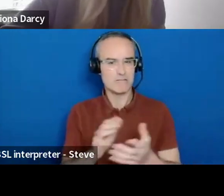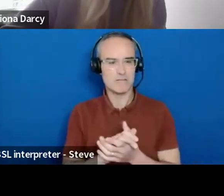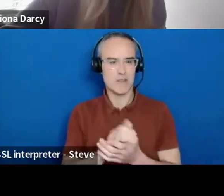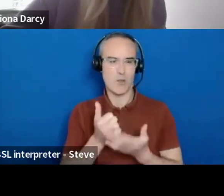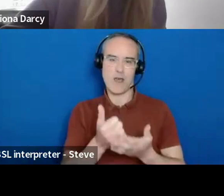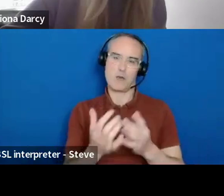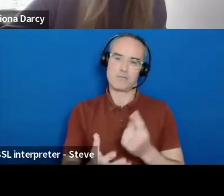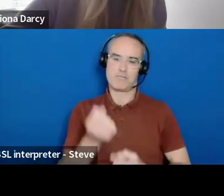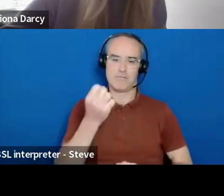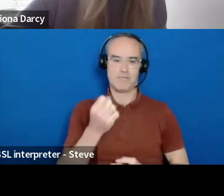Yeah, Fi.